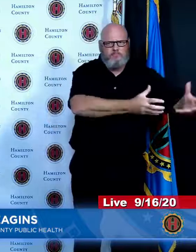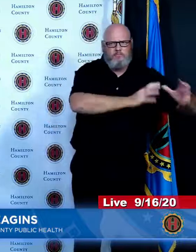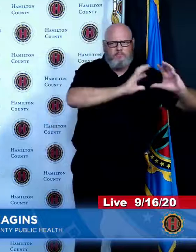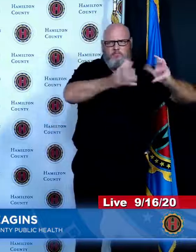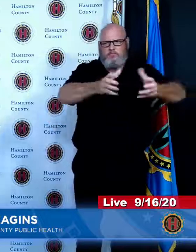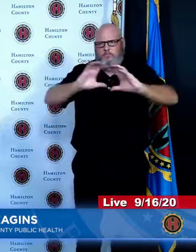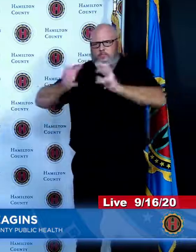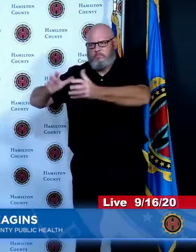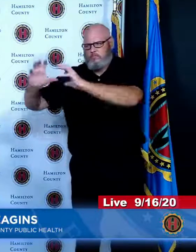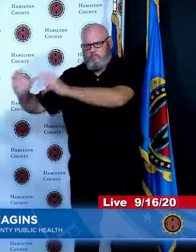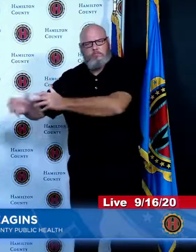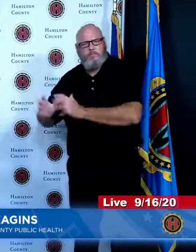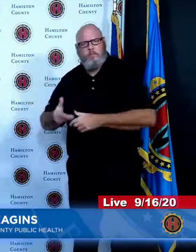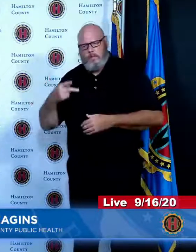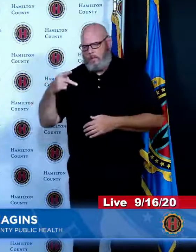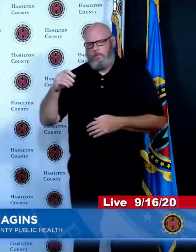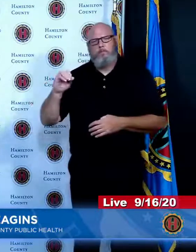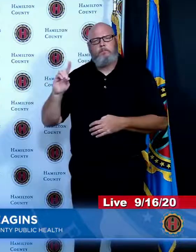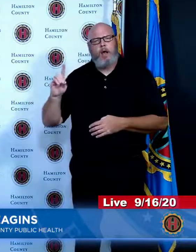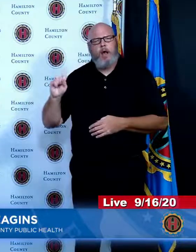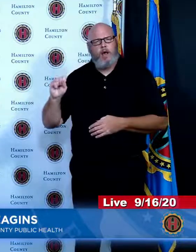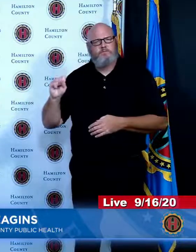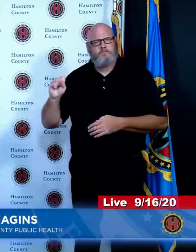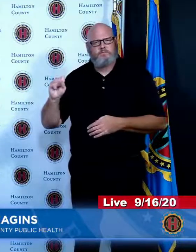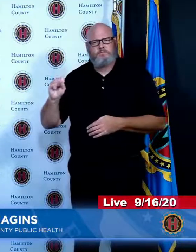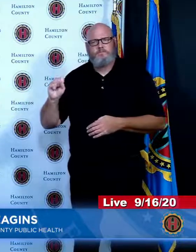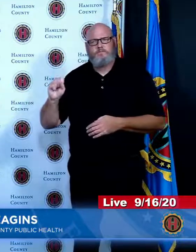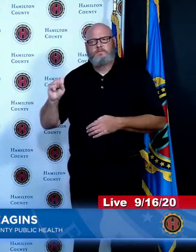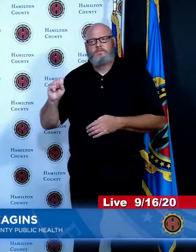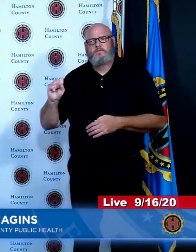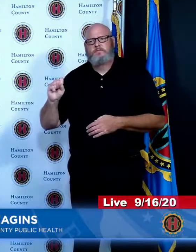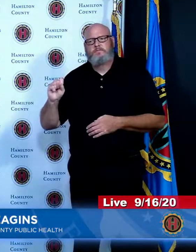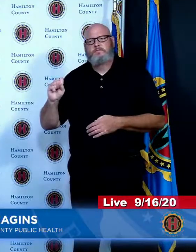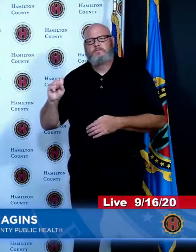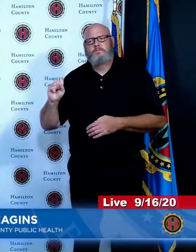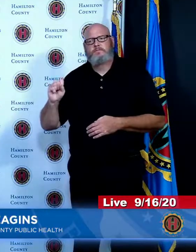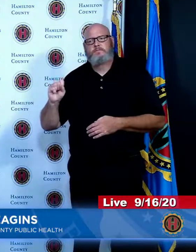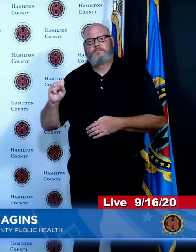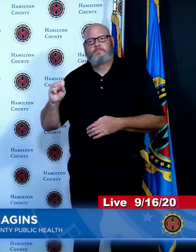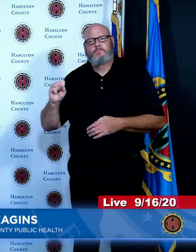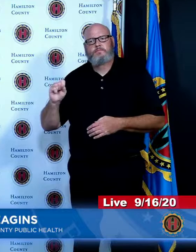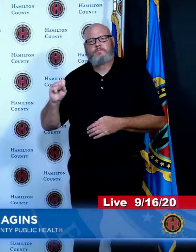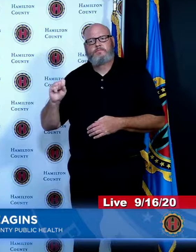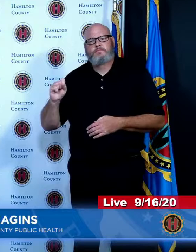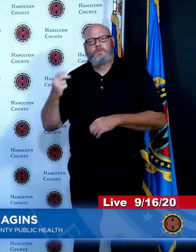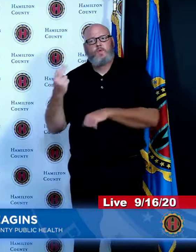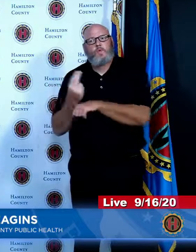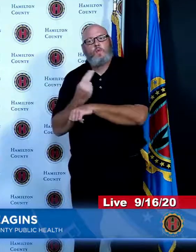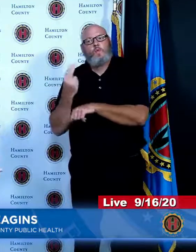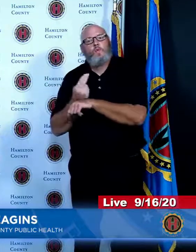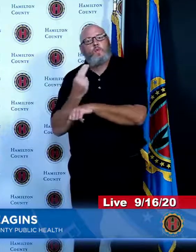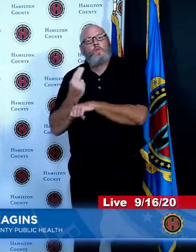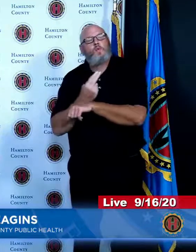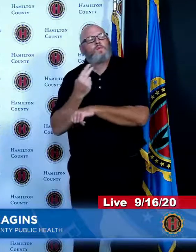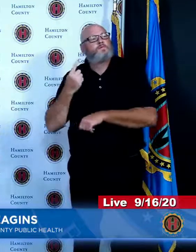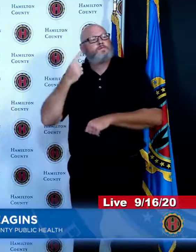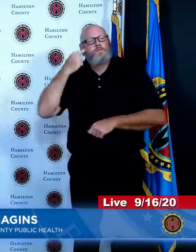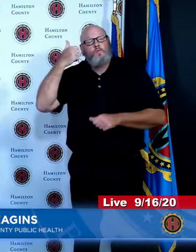those were also used in h1n1 and we have been testing those throughout in fact tests occurred last year